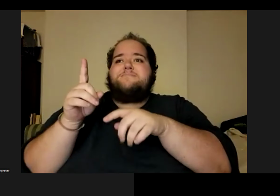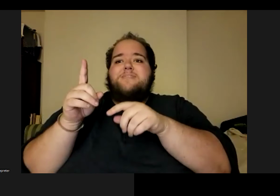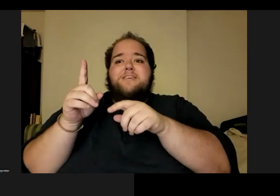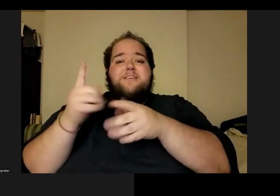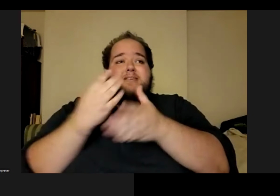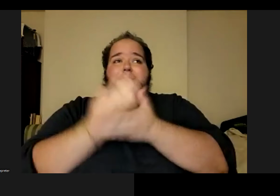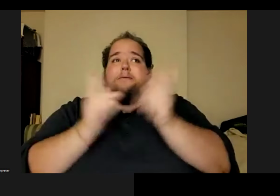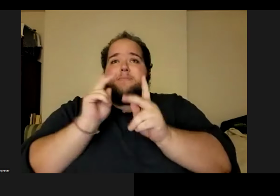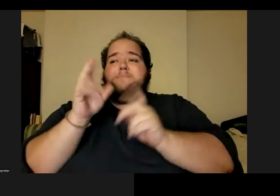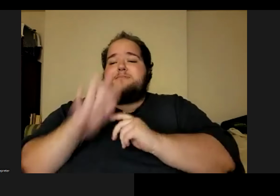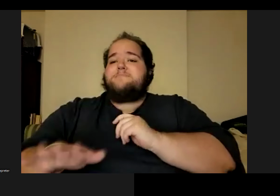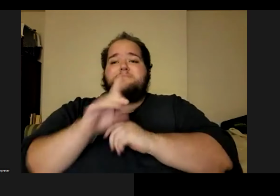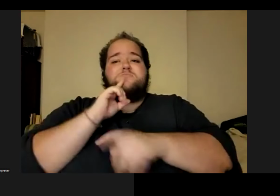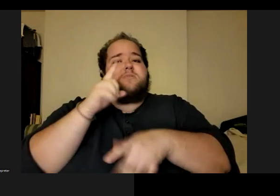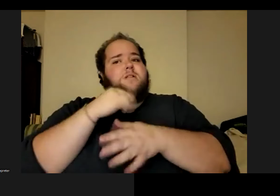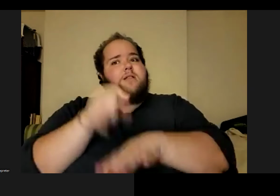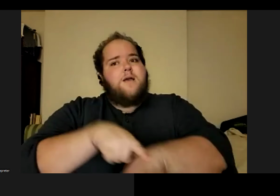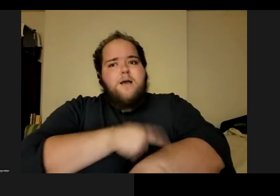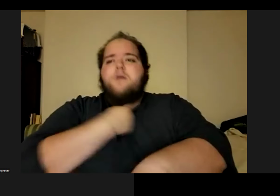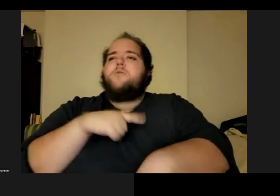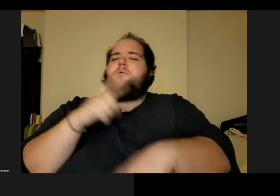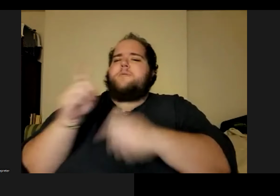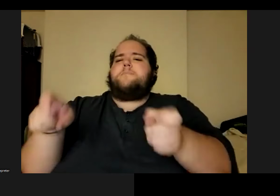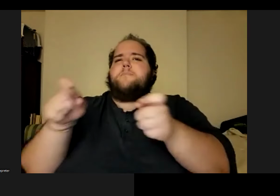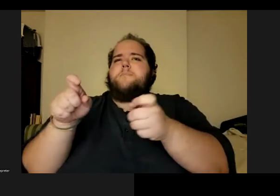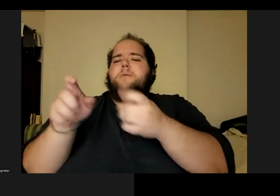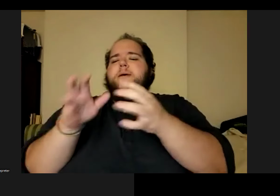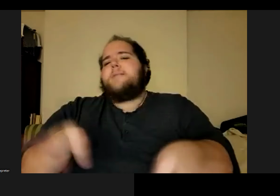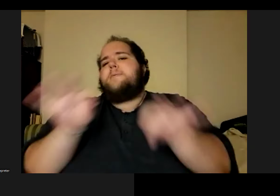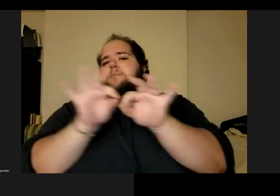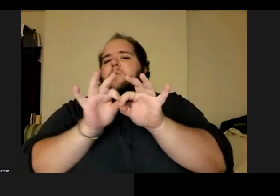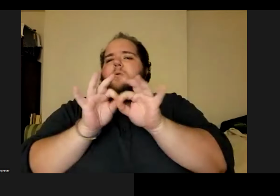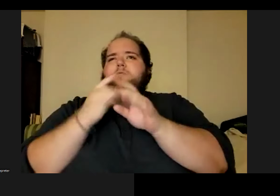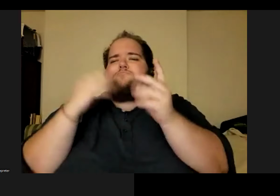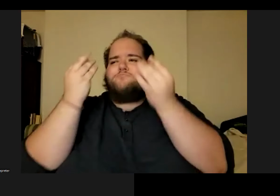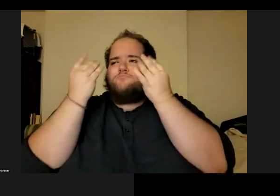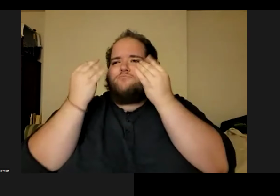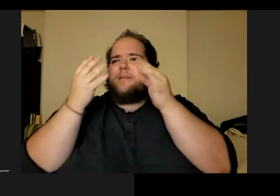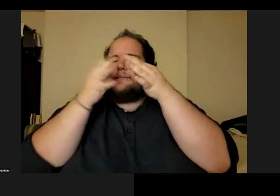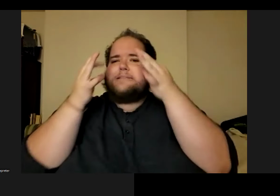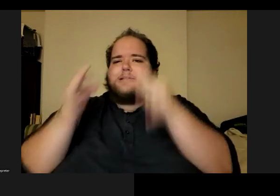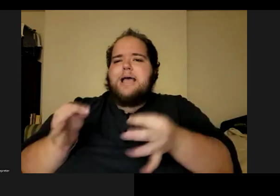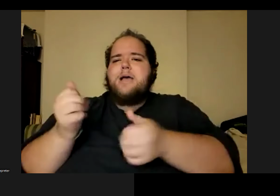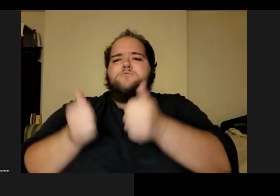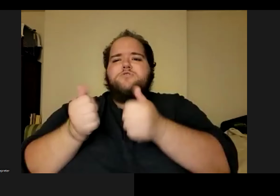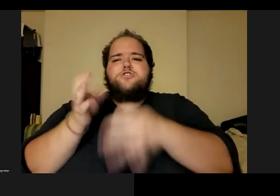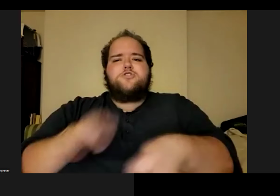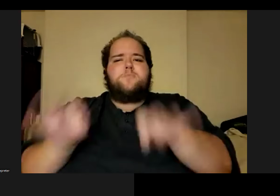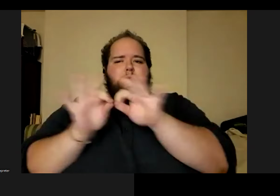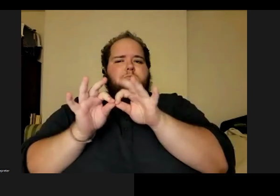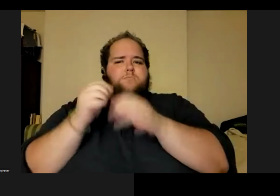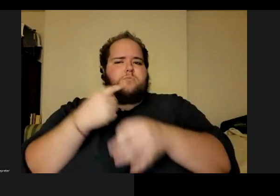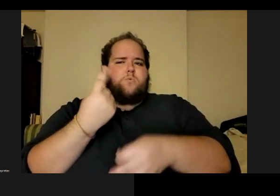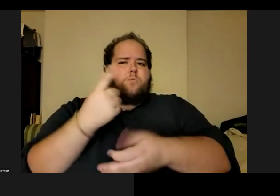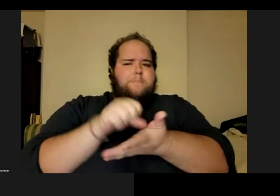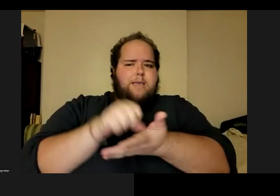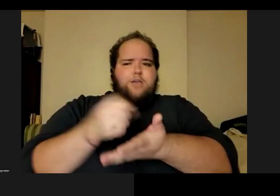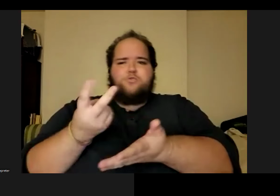And it's good to just kind of tailor Because it makes it easier for people to read.